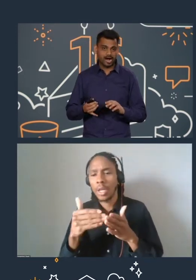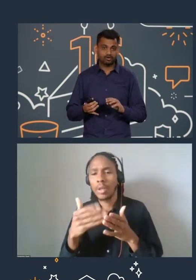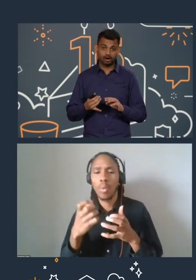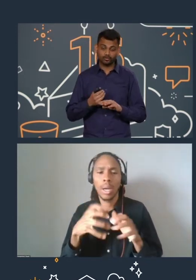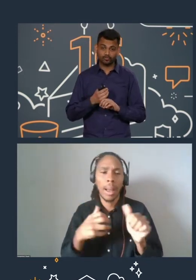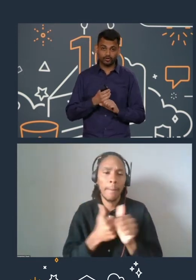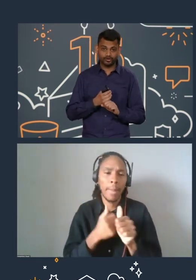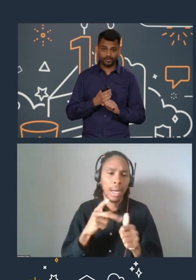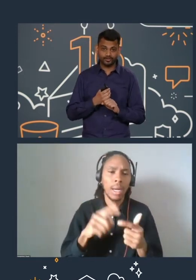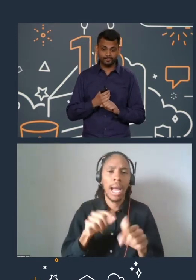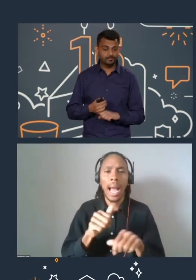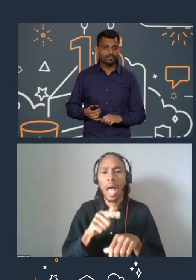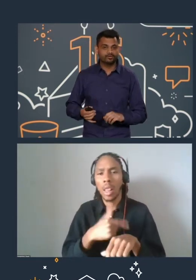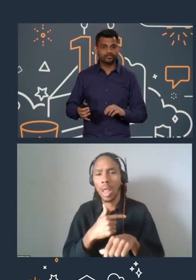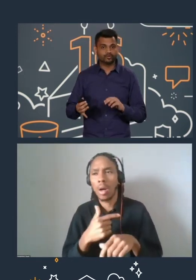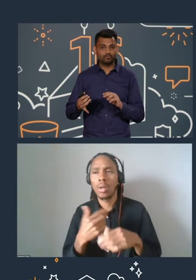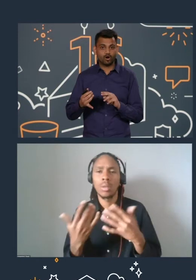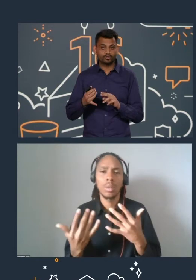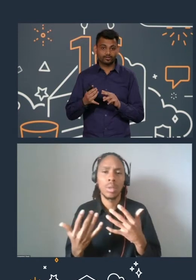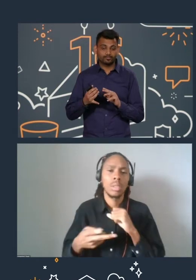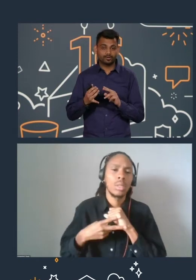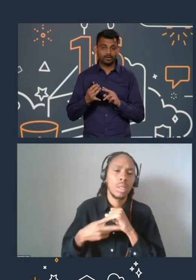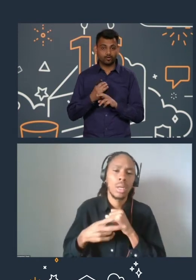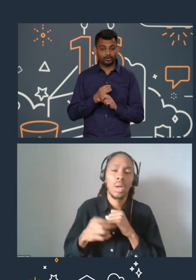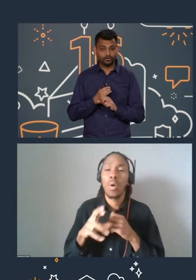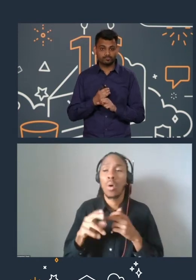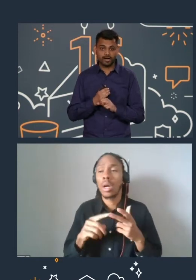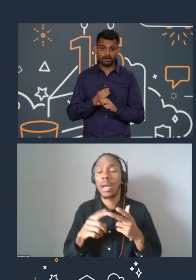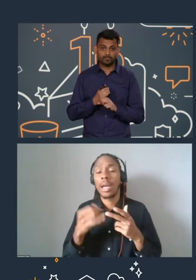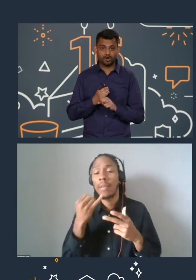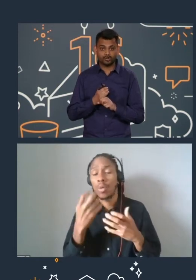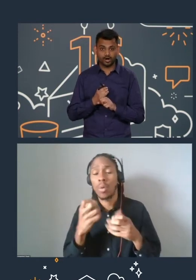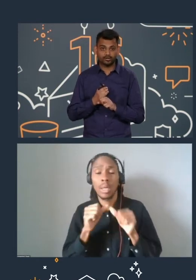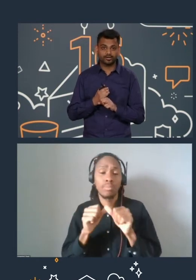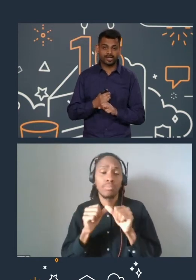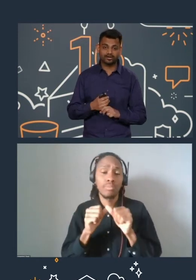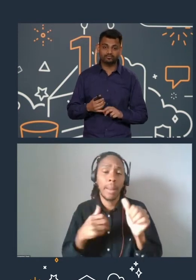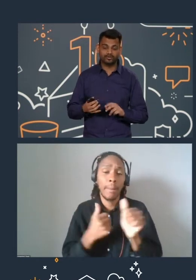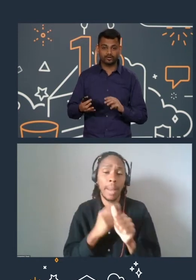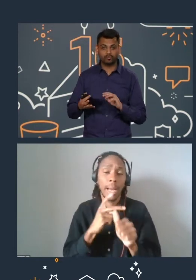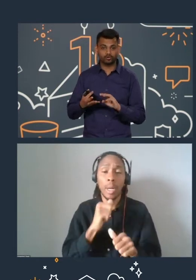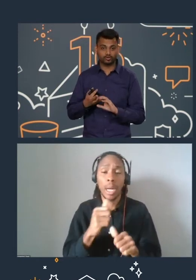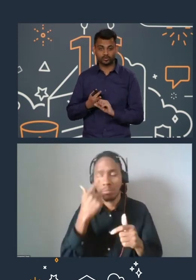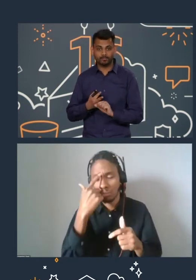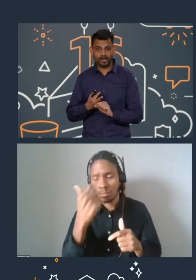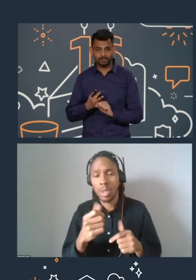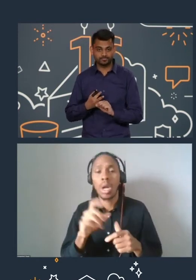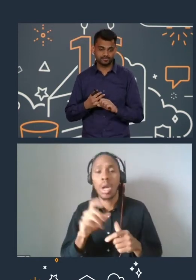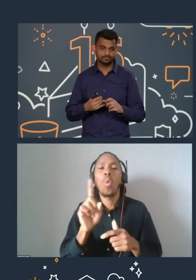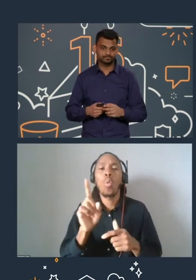how long do you want to retain them, whether you want a continuous backup or not, and where you want to store your backups.